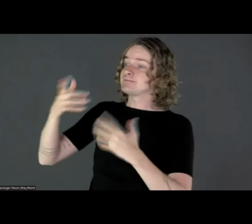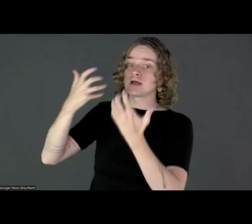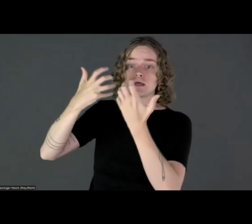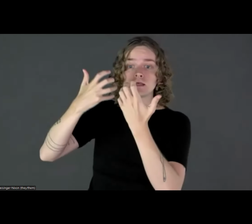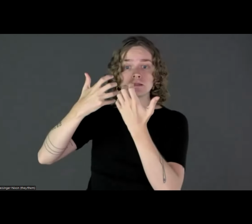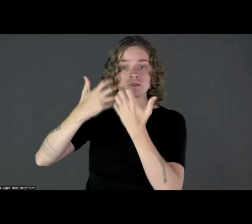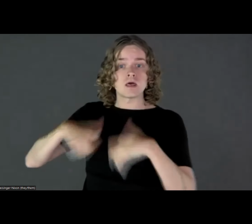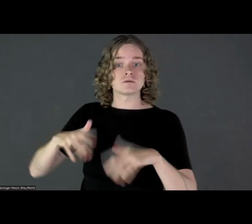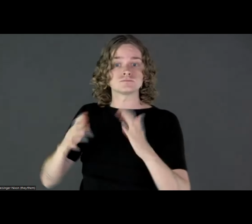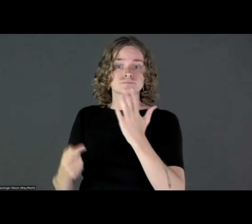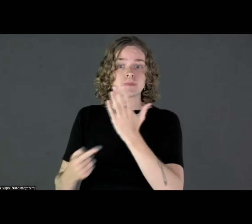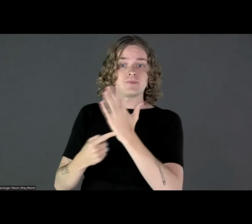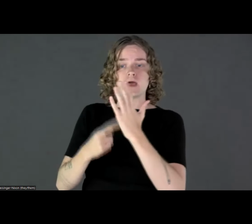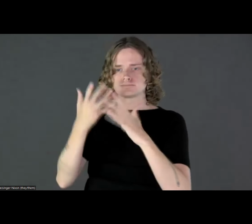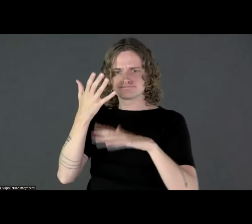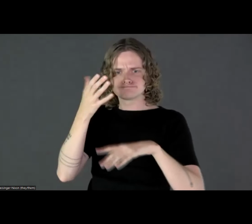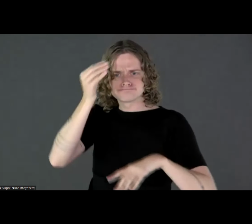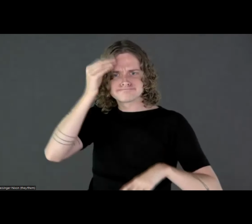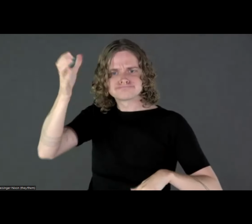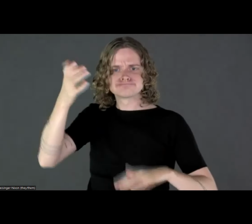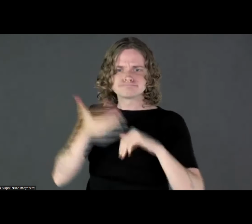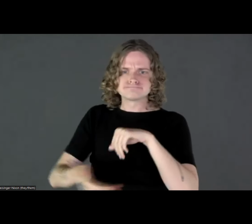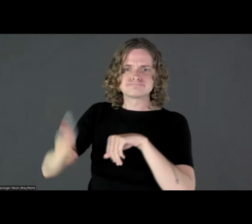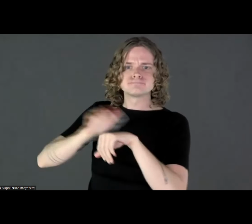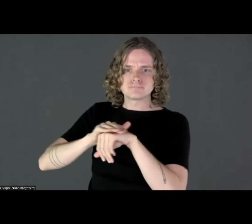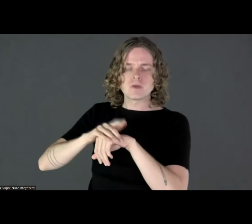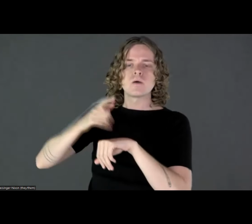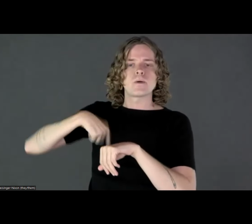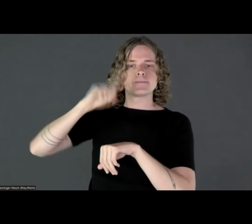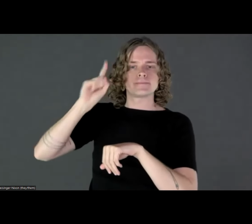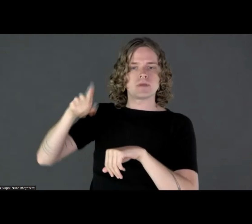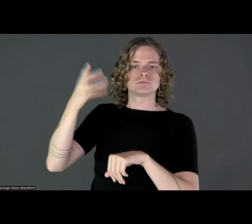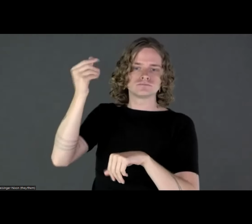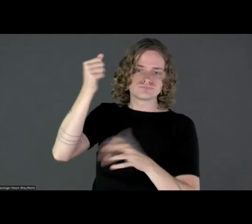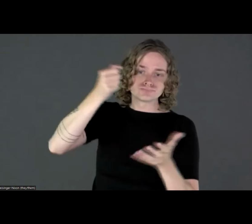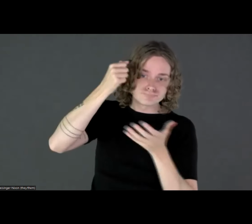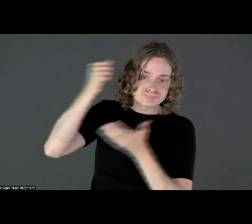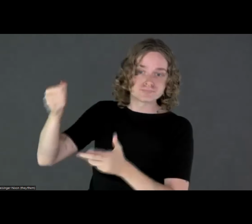to have OPDs as part of that, you know, of that pool, you know, experts as well.